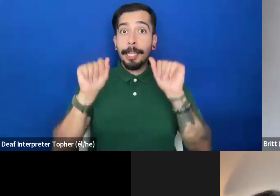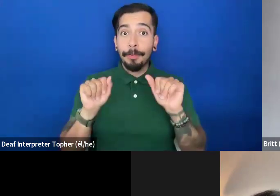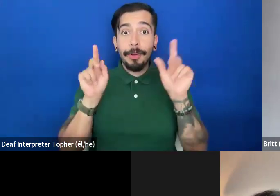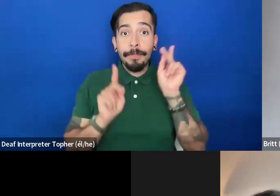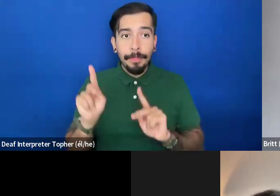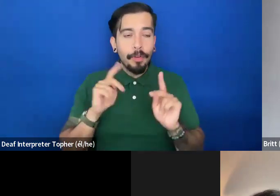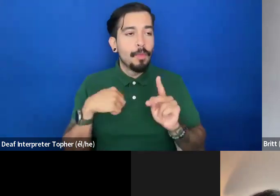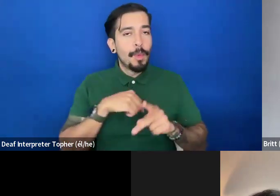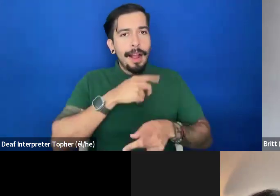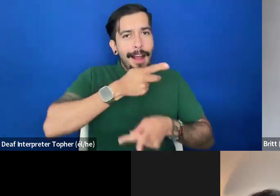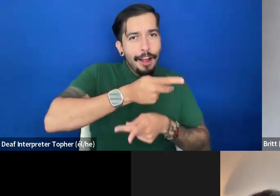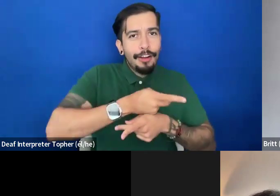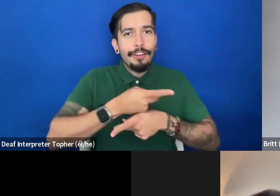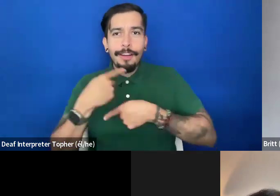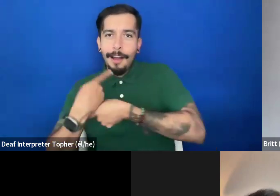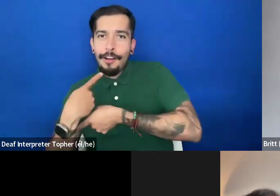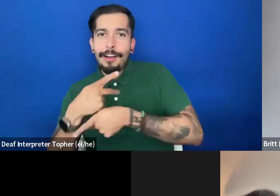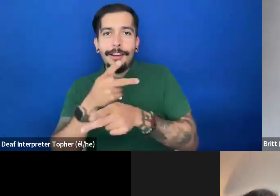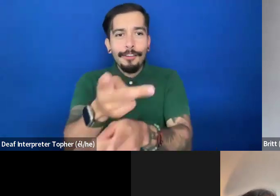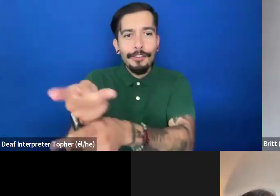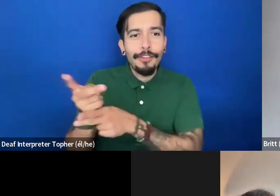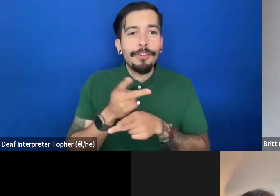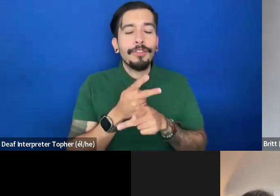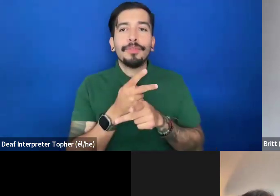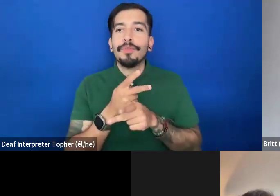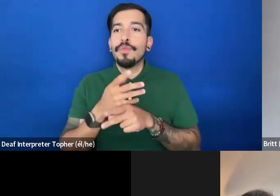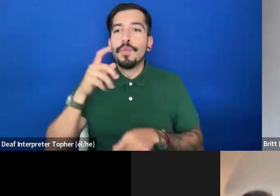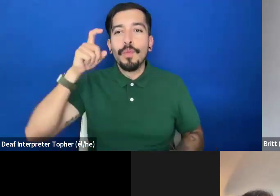and the survival of trees. Yeah, trees. You know?